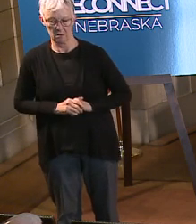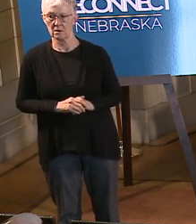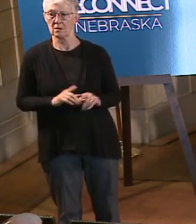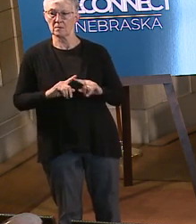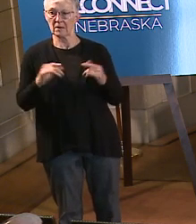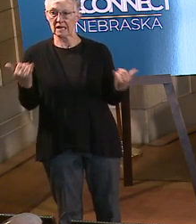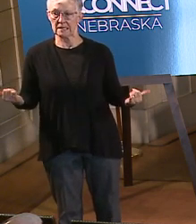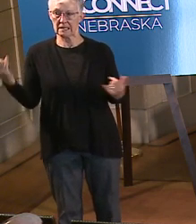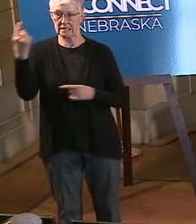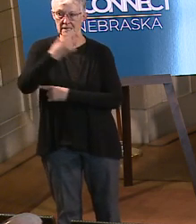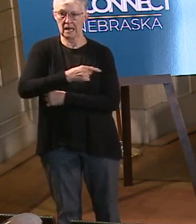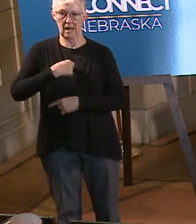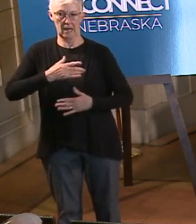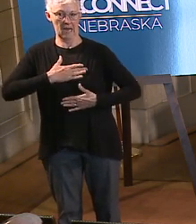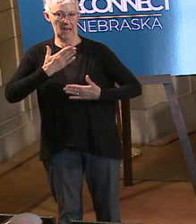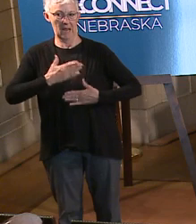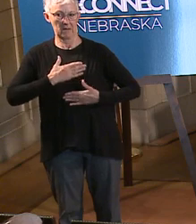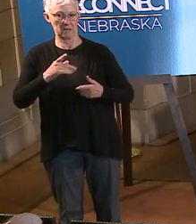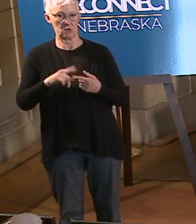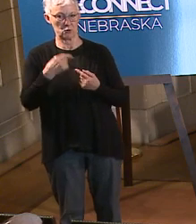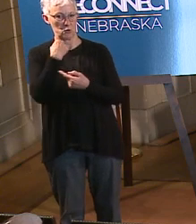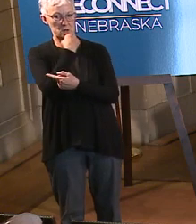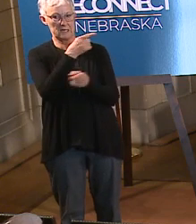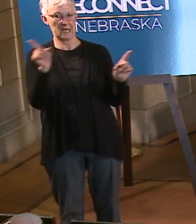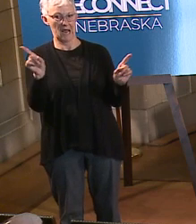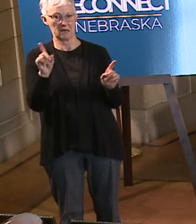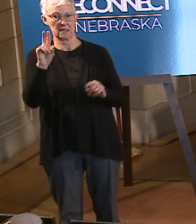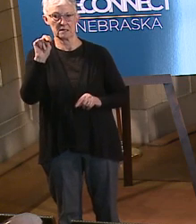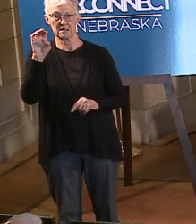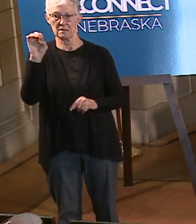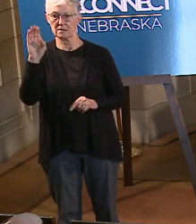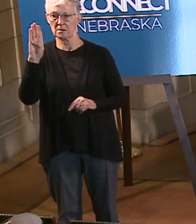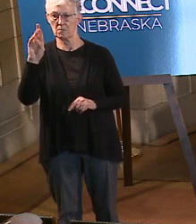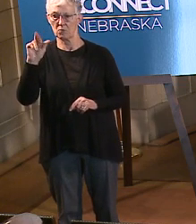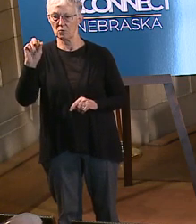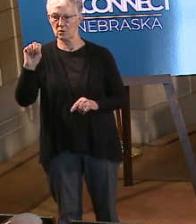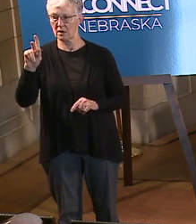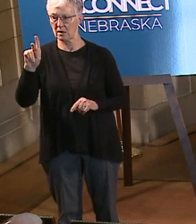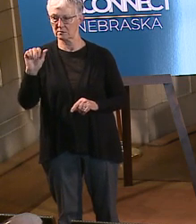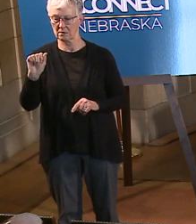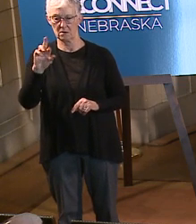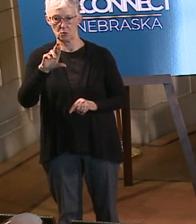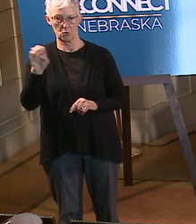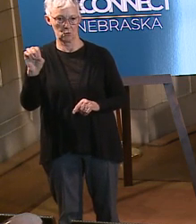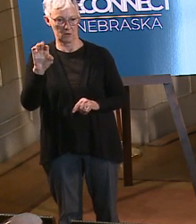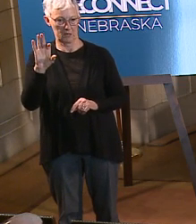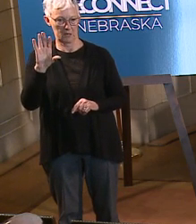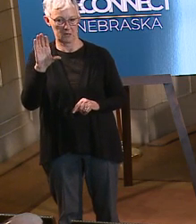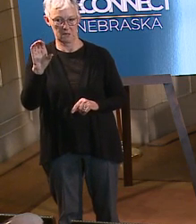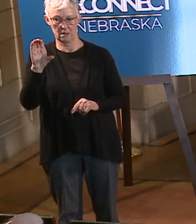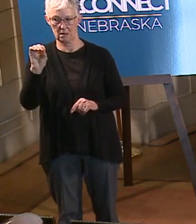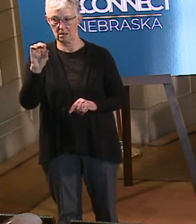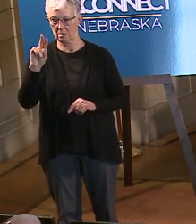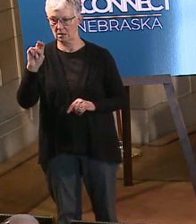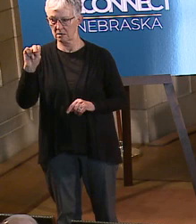OF THE AMAZING POSTS THAT HAVE ALREADY BEEN PLACED THERE. BUT TODAY I'M HAPPY TO ANNOUNCE